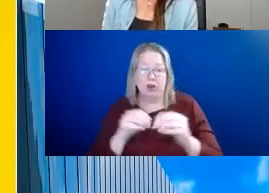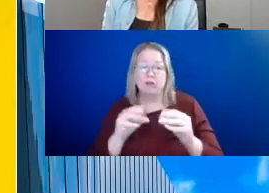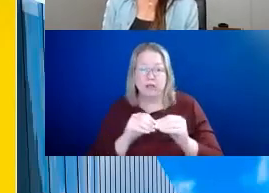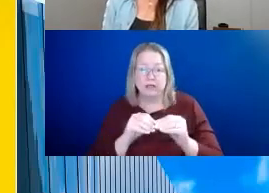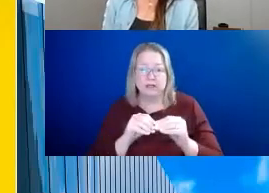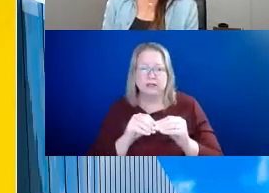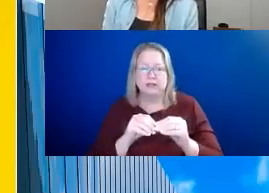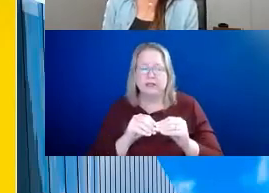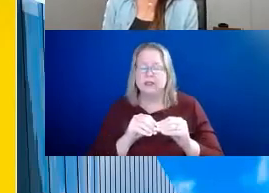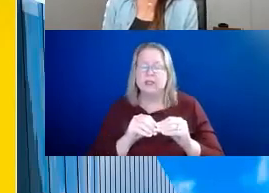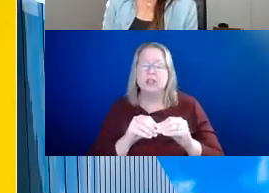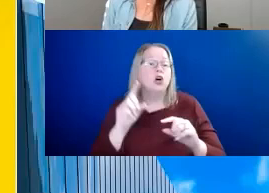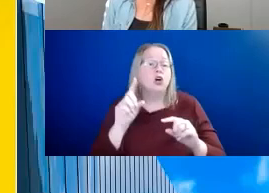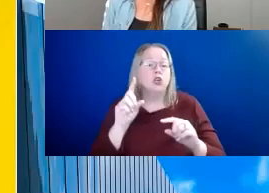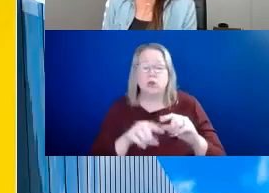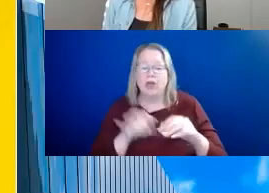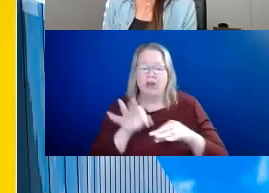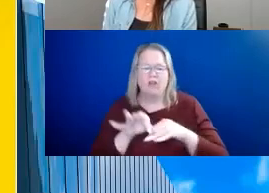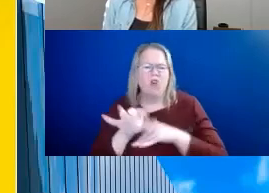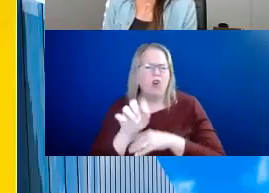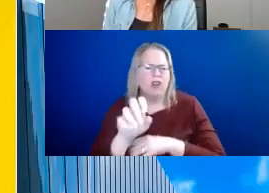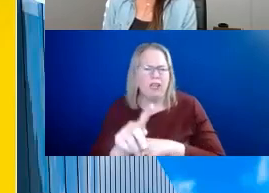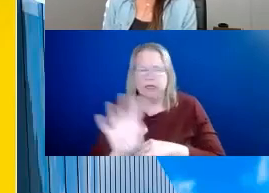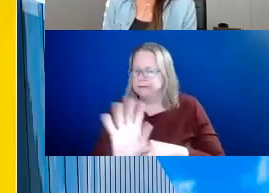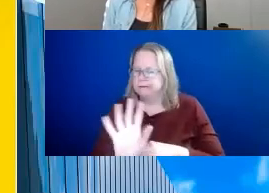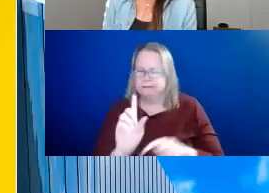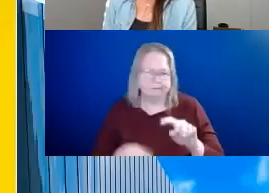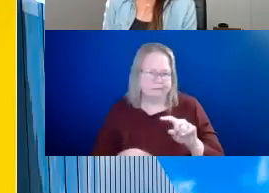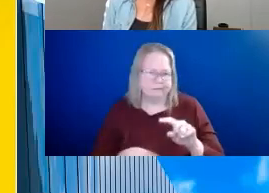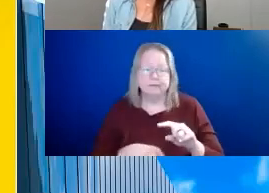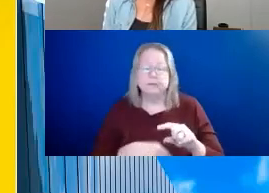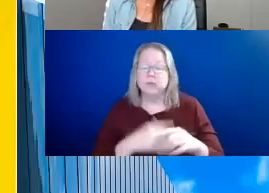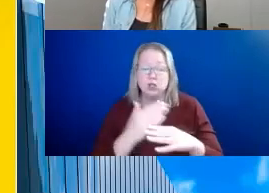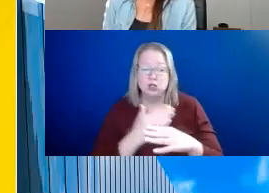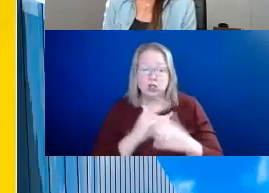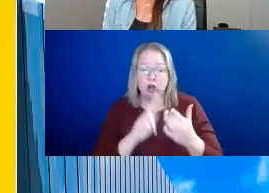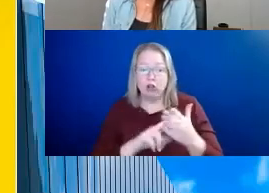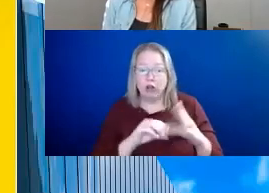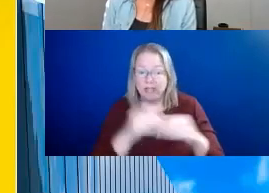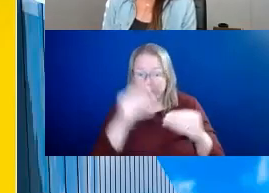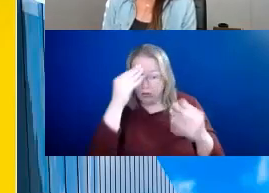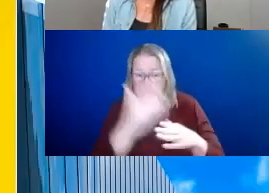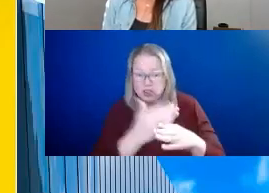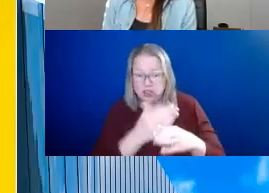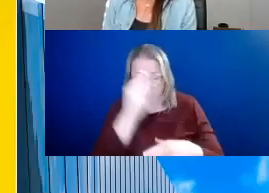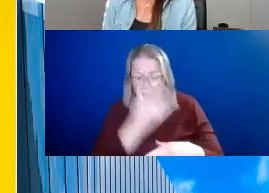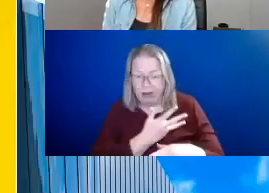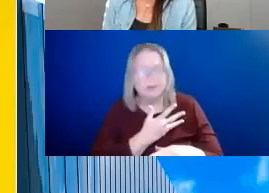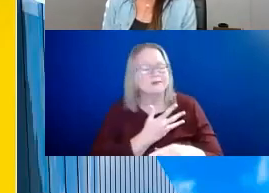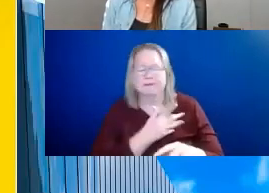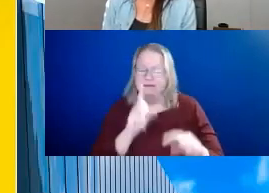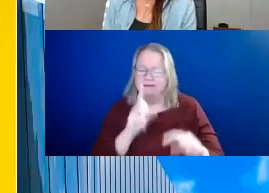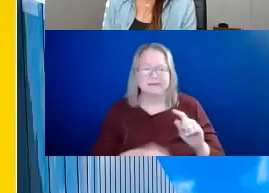able to forward a link . You will not be able to share login information 12:19:25 . There will be an error message if you attempt that.